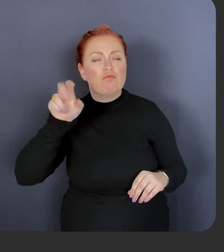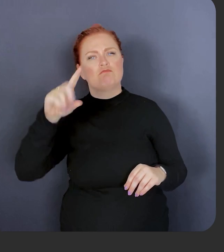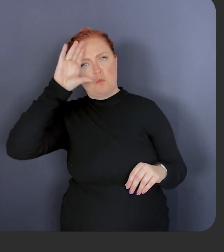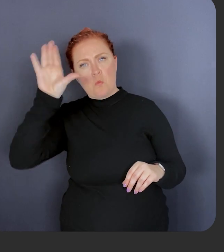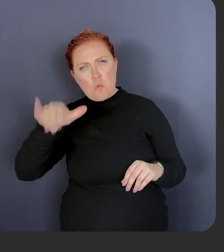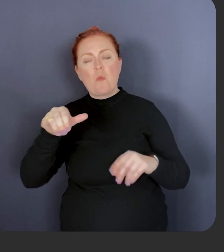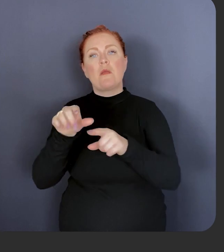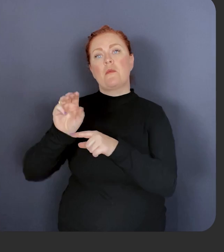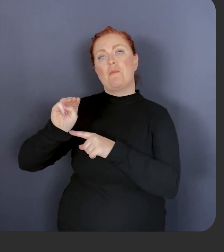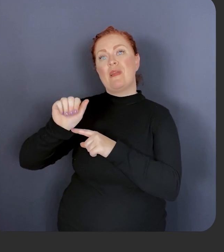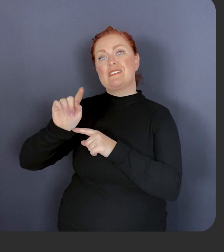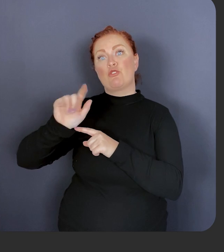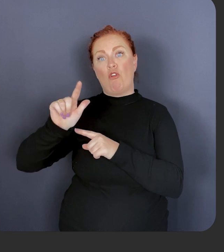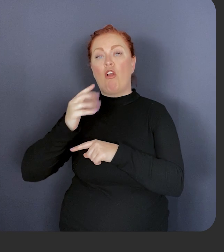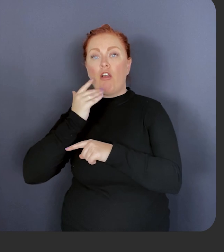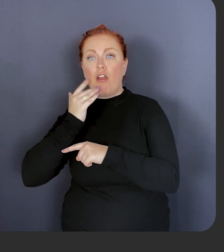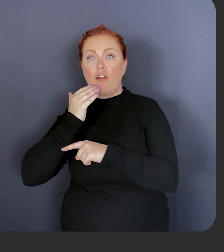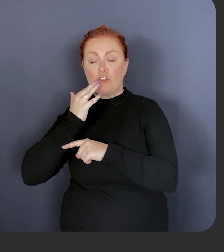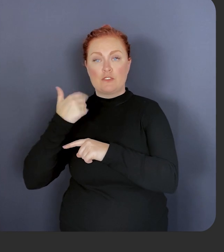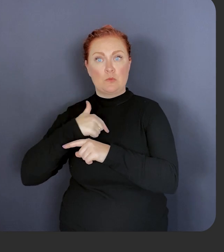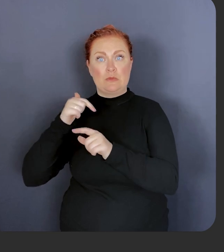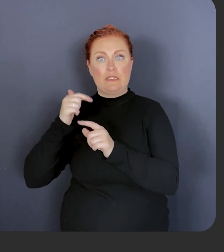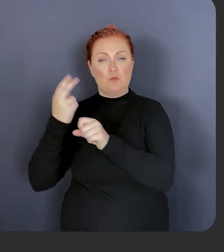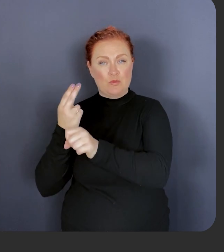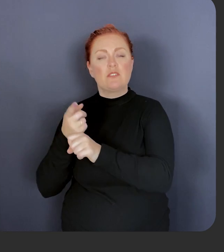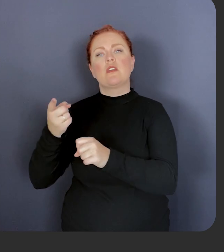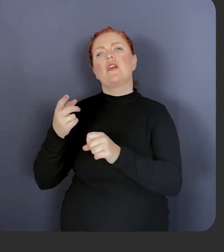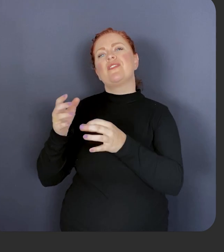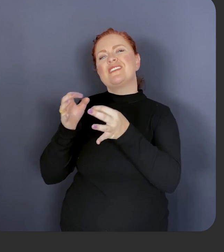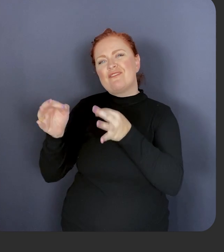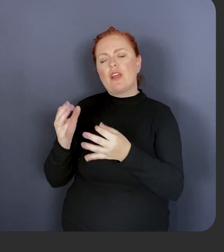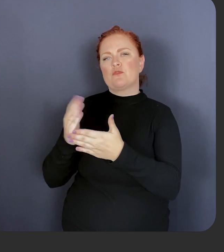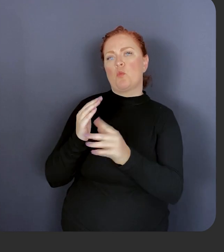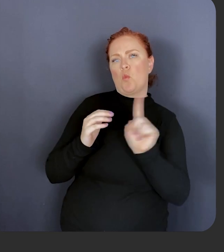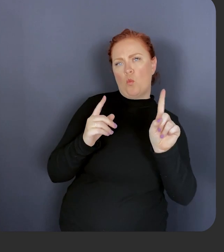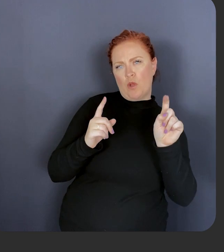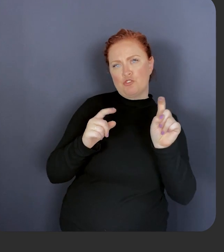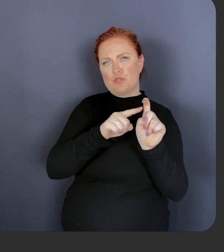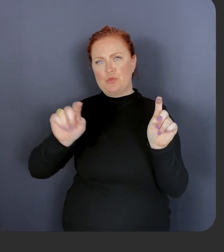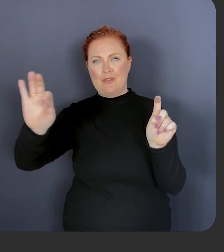know that the material color palettes that we're defining are using values from 100 to 900,